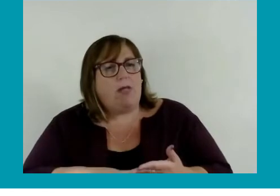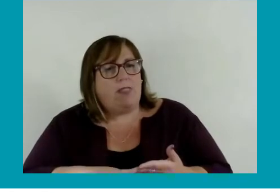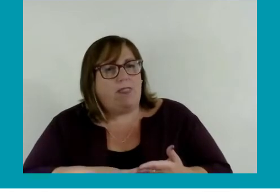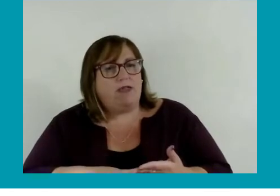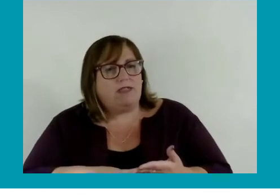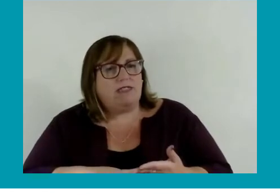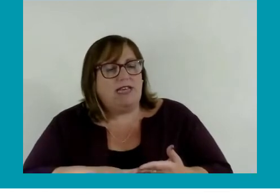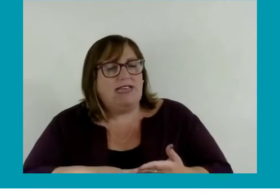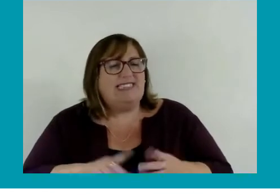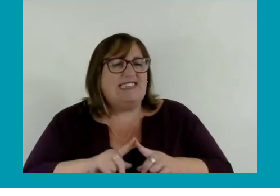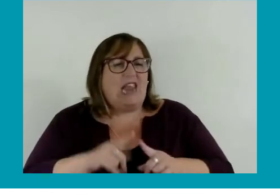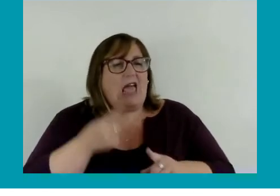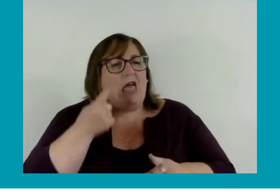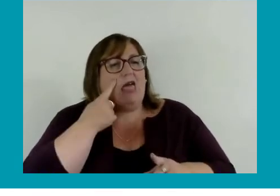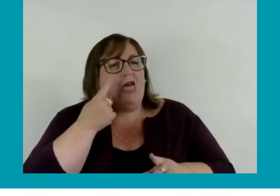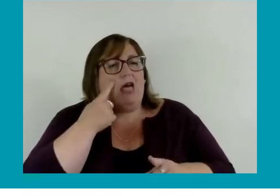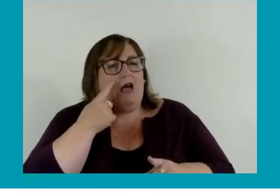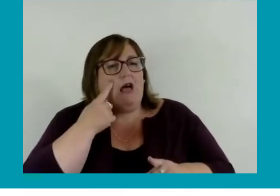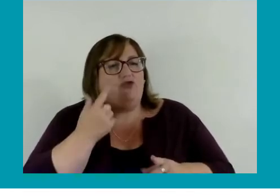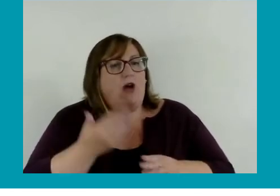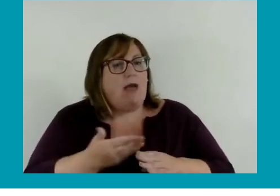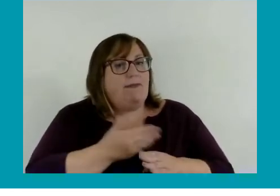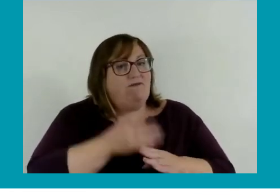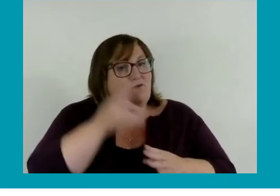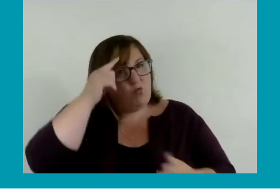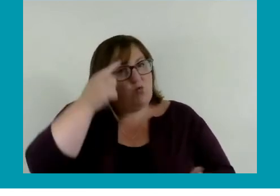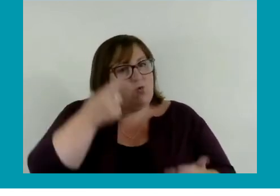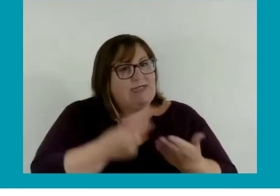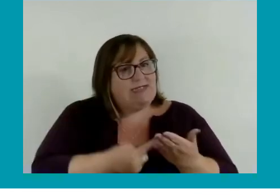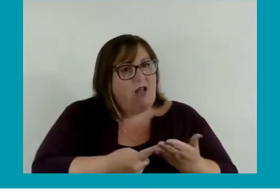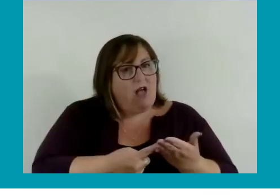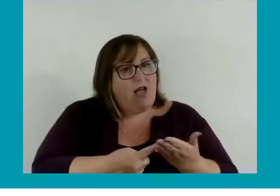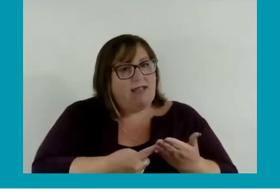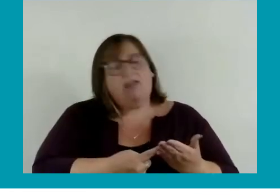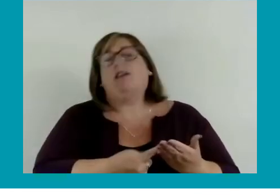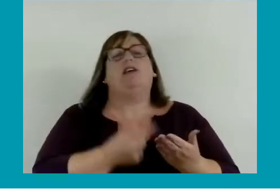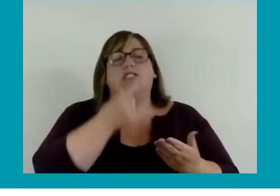and then i was also able to participate in uh something called accessibility working group